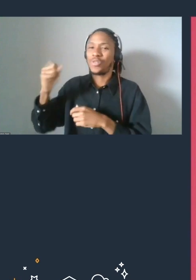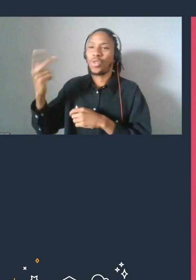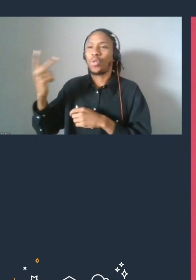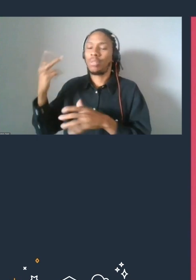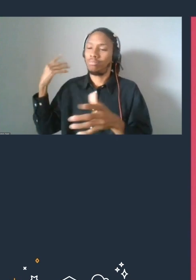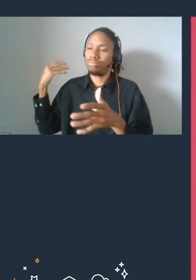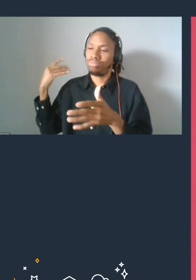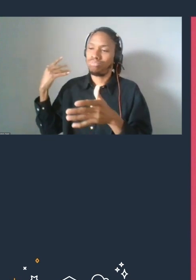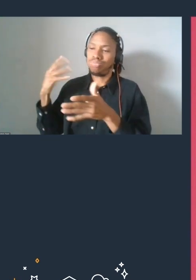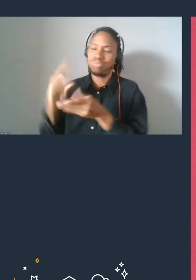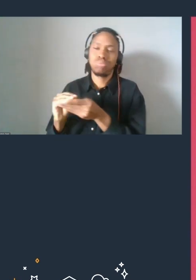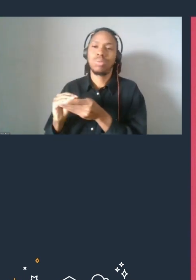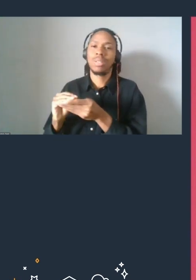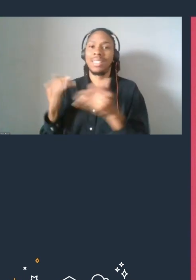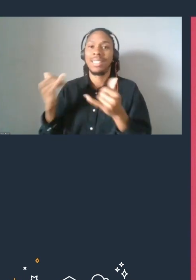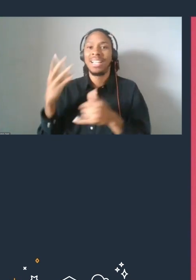its 16th birthday here on Pi Day,